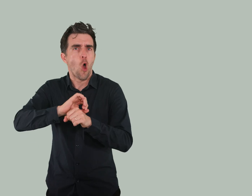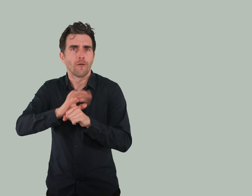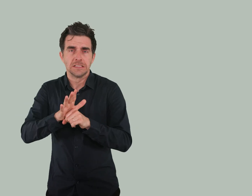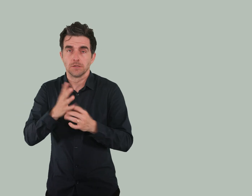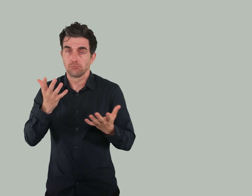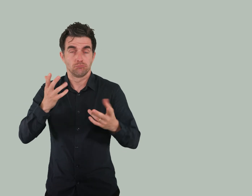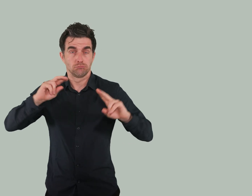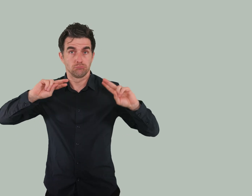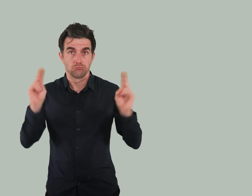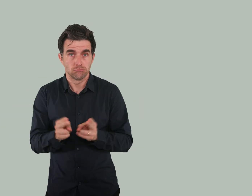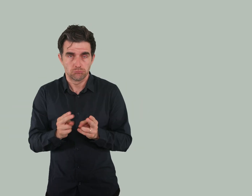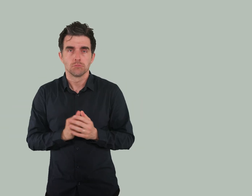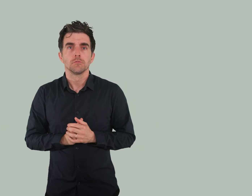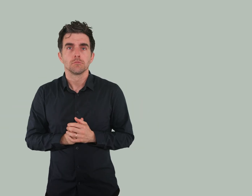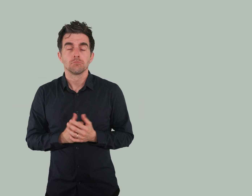during the Covid-19 pandemic.